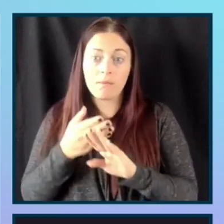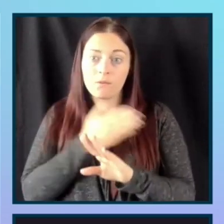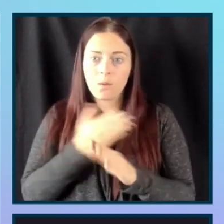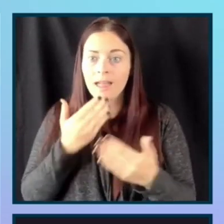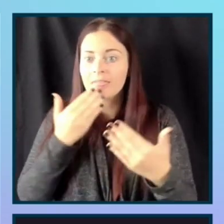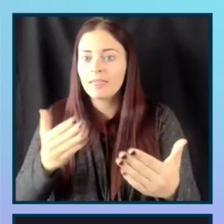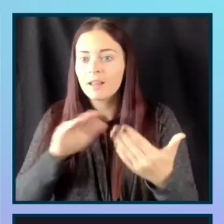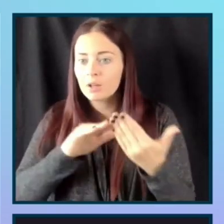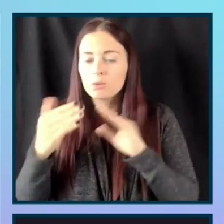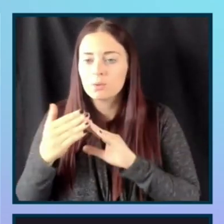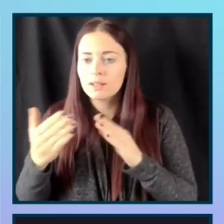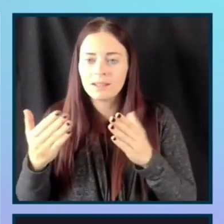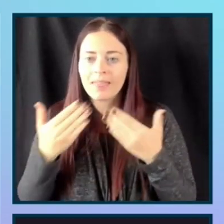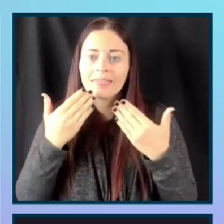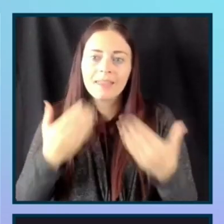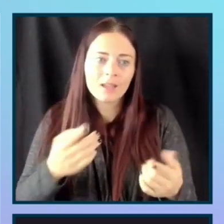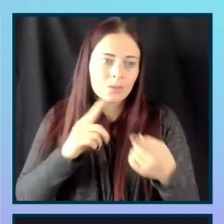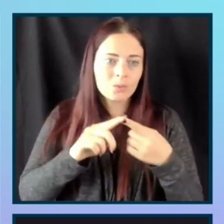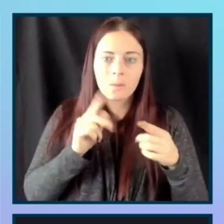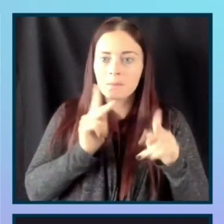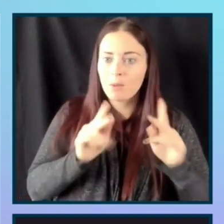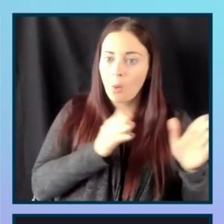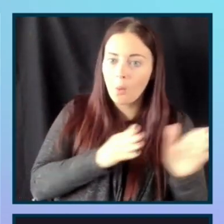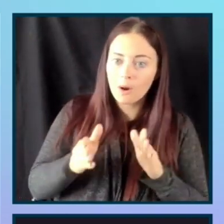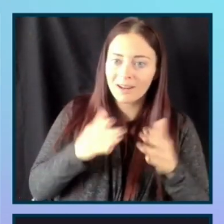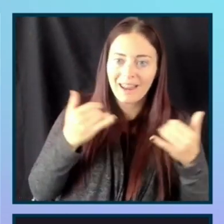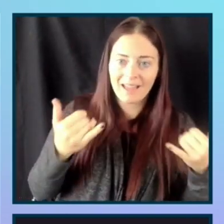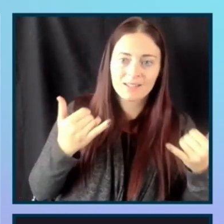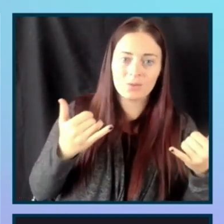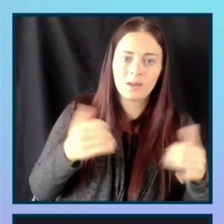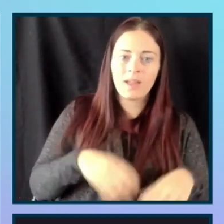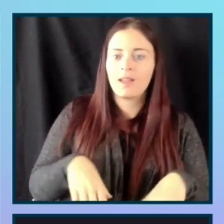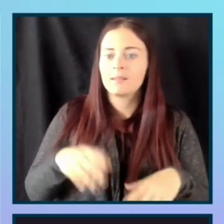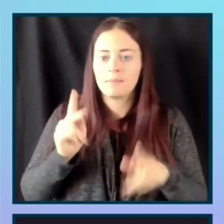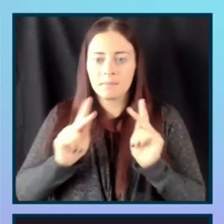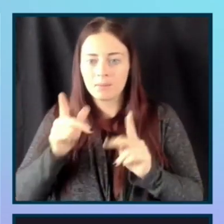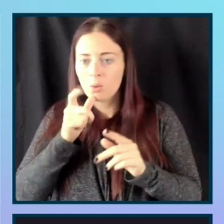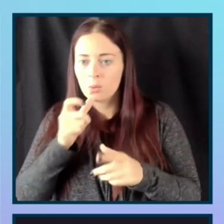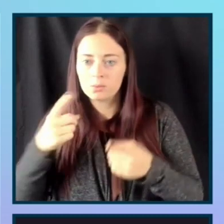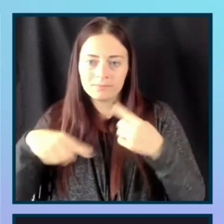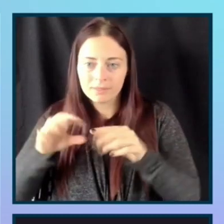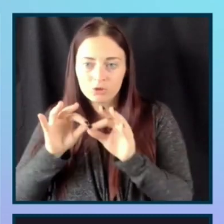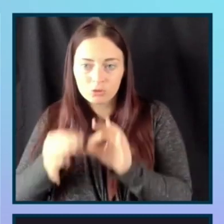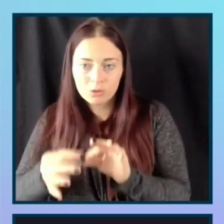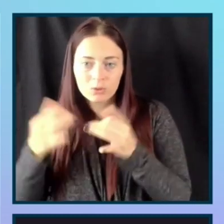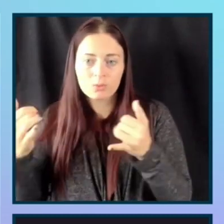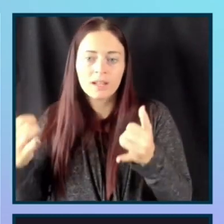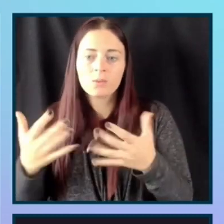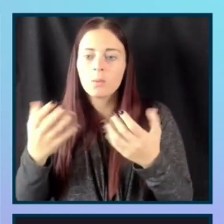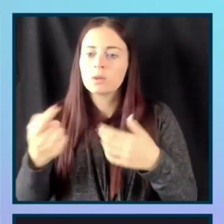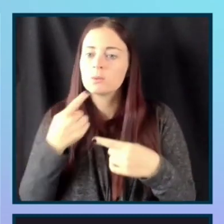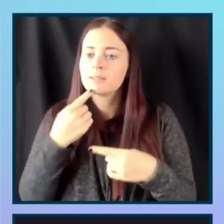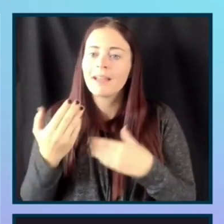To the organizers, to the AV teams, to same signers, I'd like to say thank you to some of my colleagues and friends.